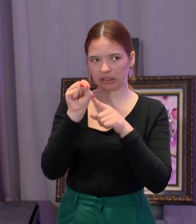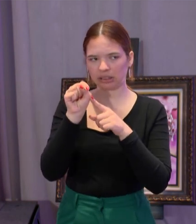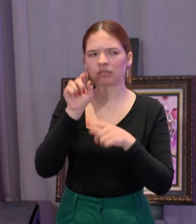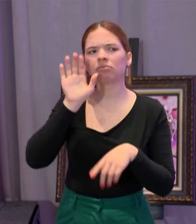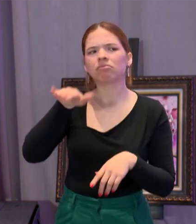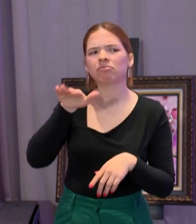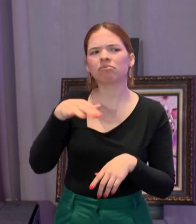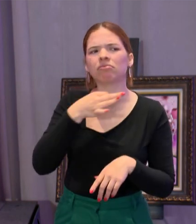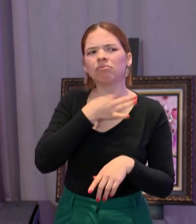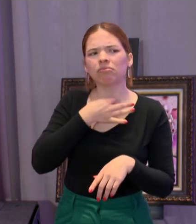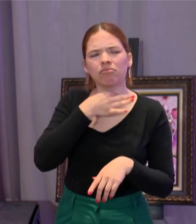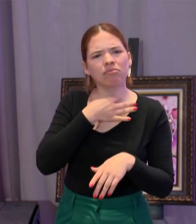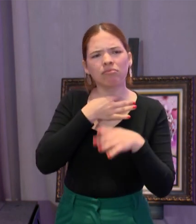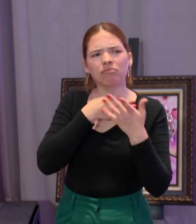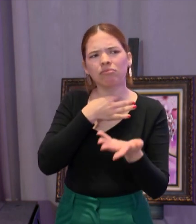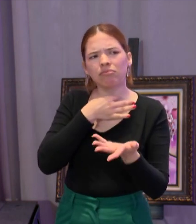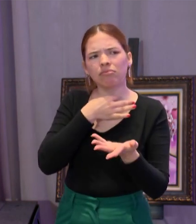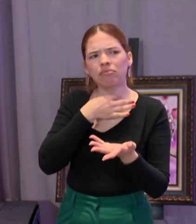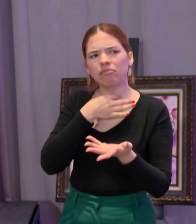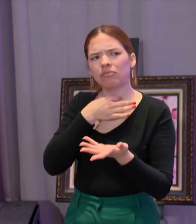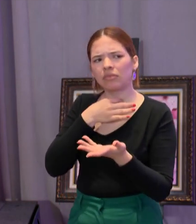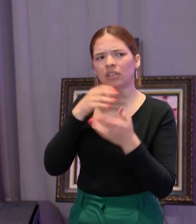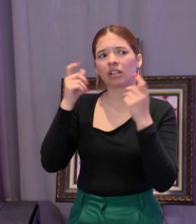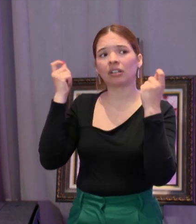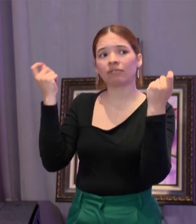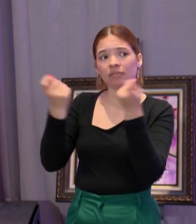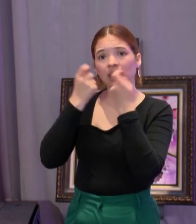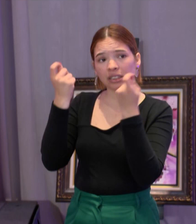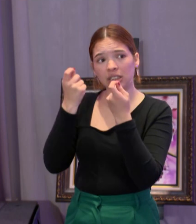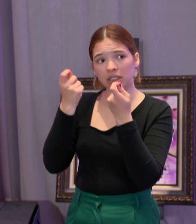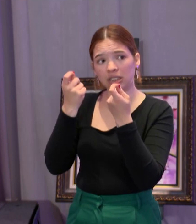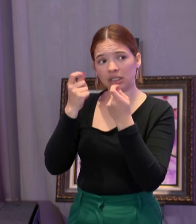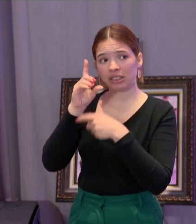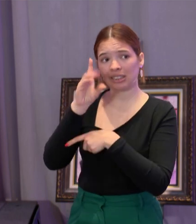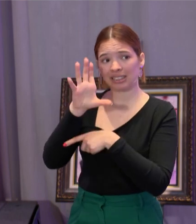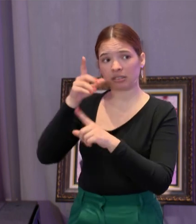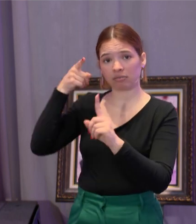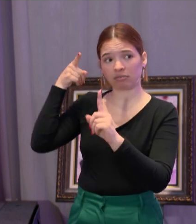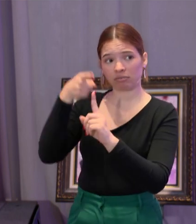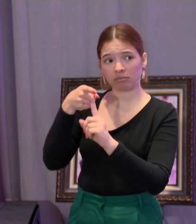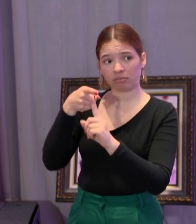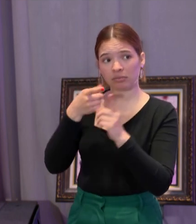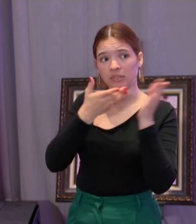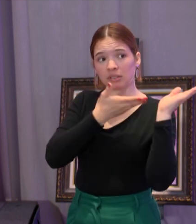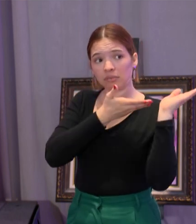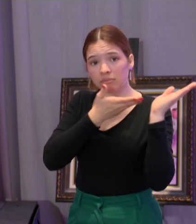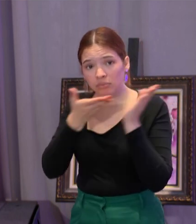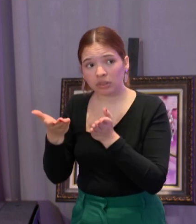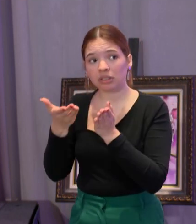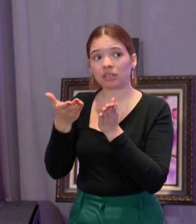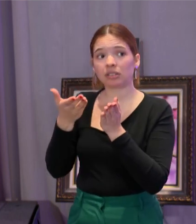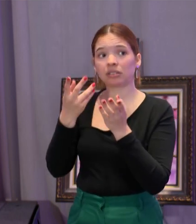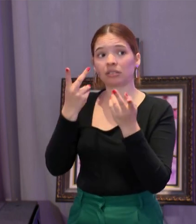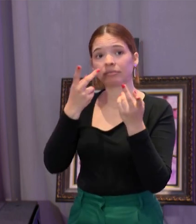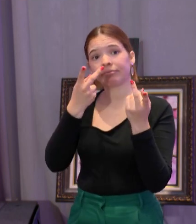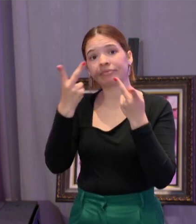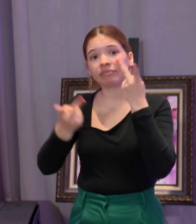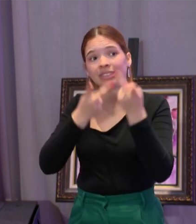TALK A LITTLE BIT ABOUT HOW THE CHERRY BLOSSOM FESTIVAL